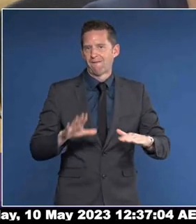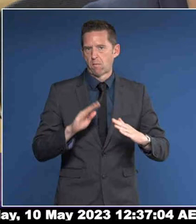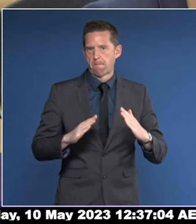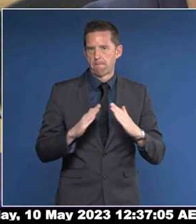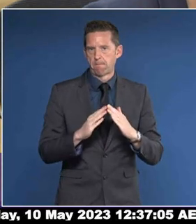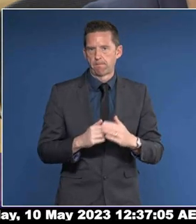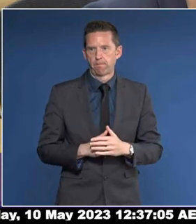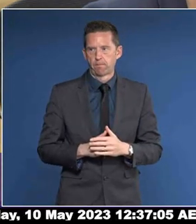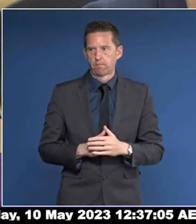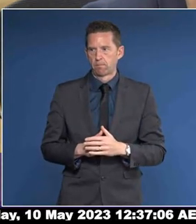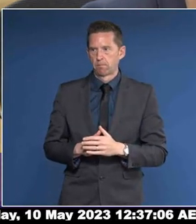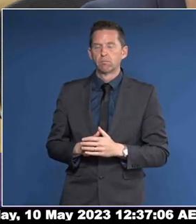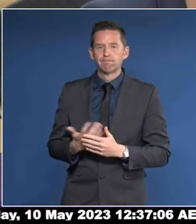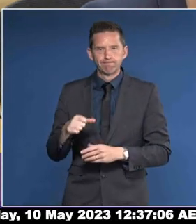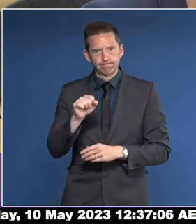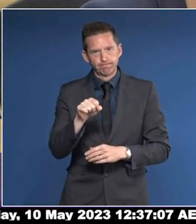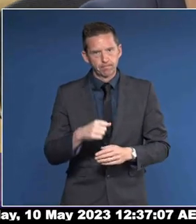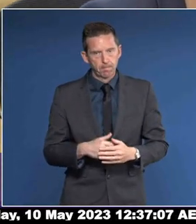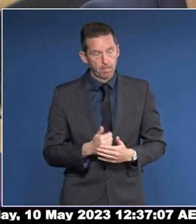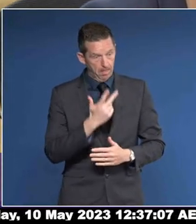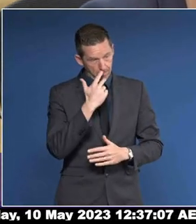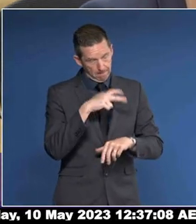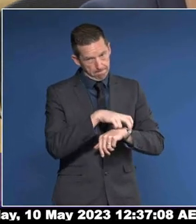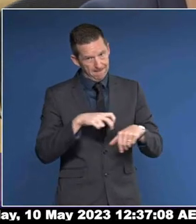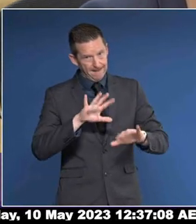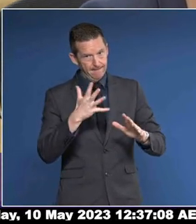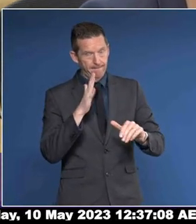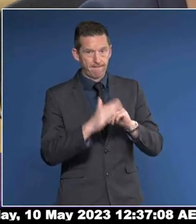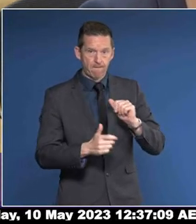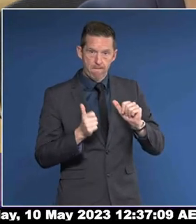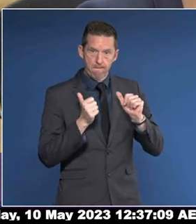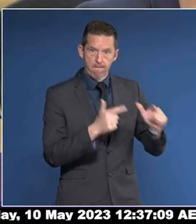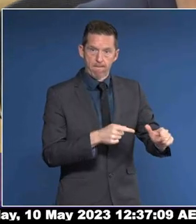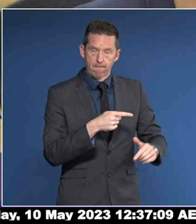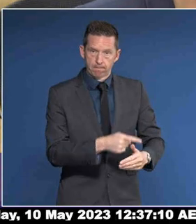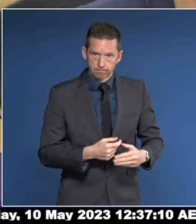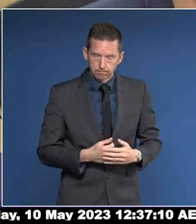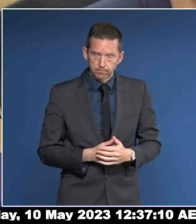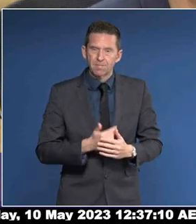If the police had not attended on that occasion, and if the police had not made